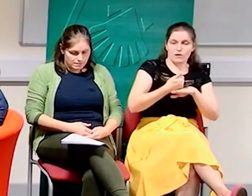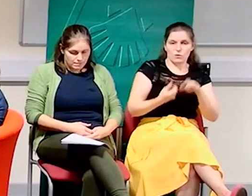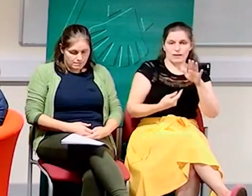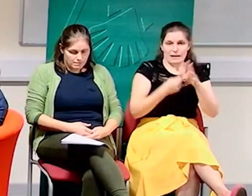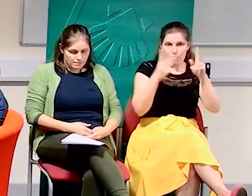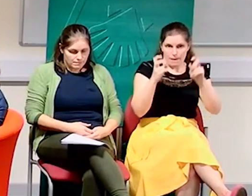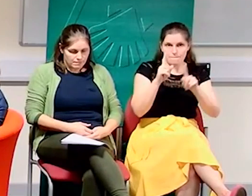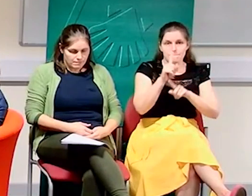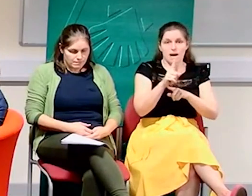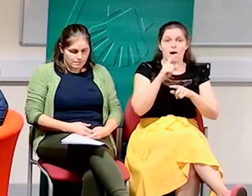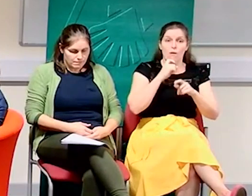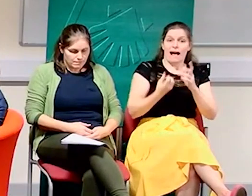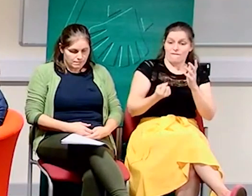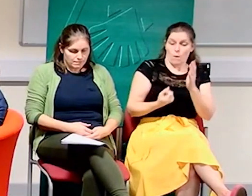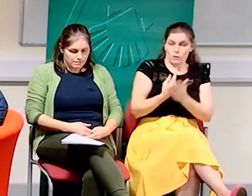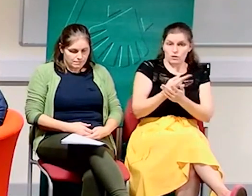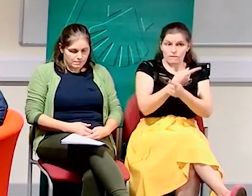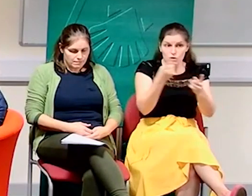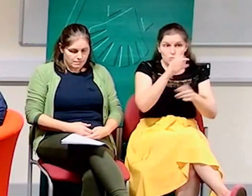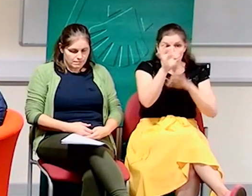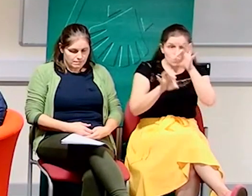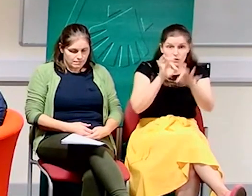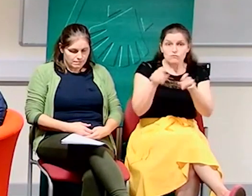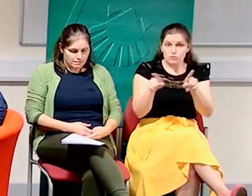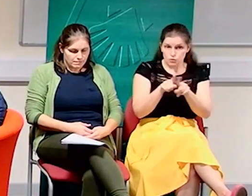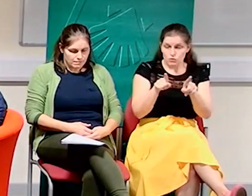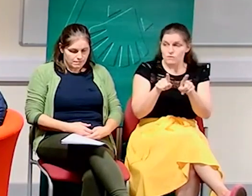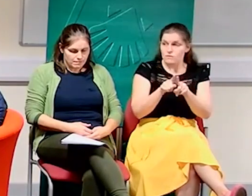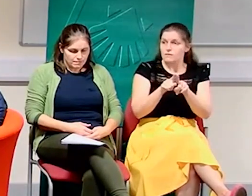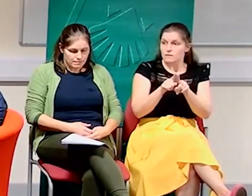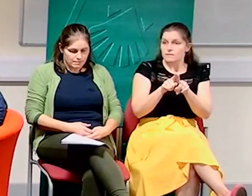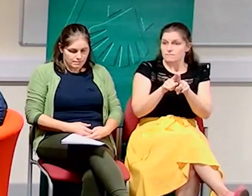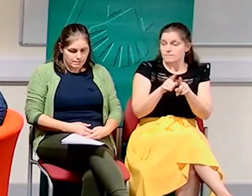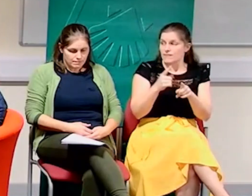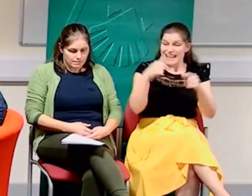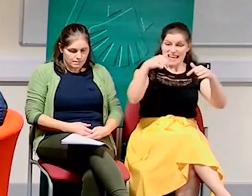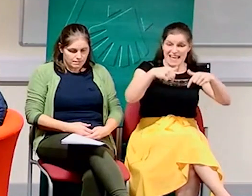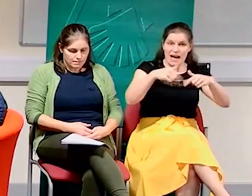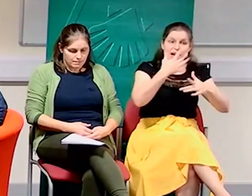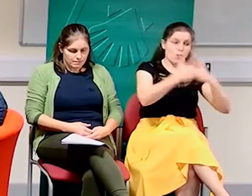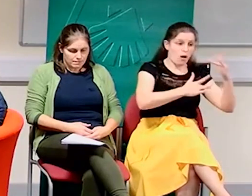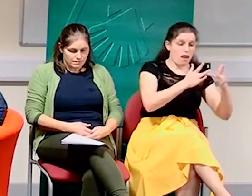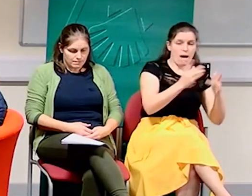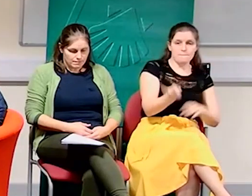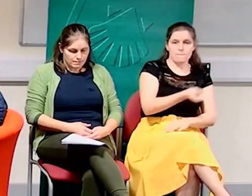opportunity for you to ask questions as well both those of you in the room and who are joining us